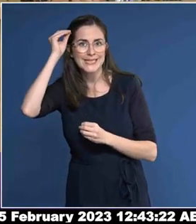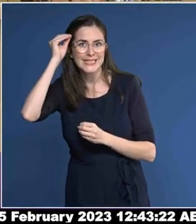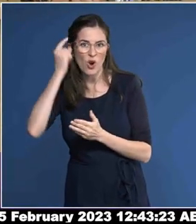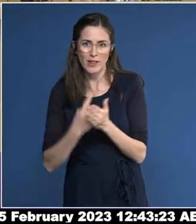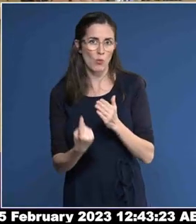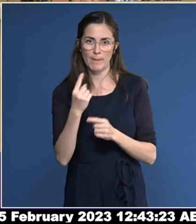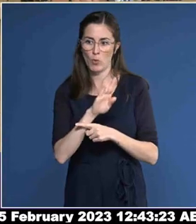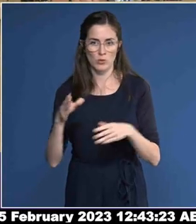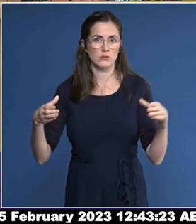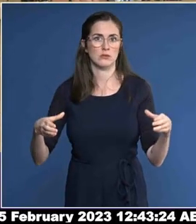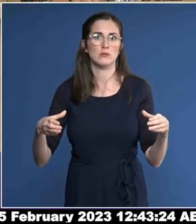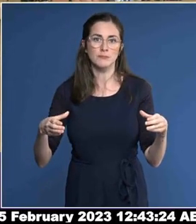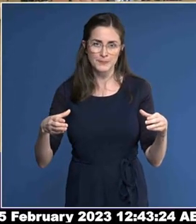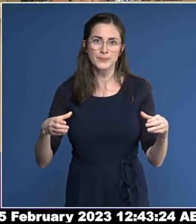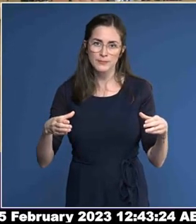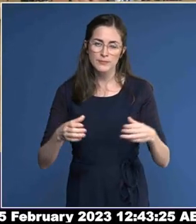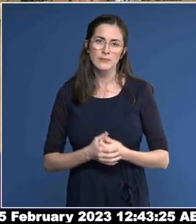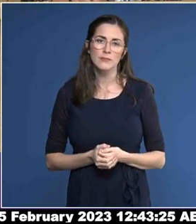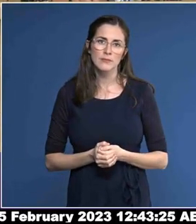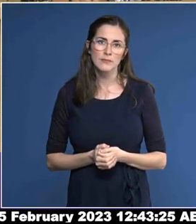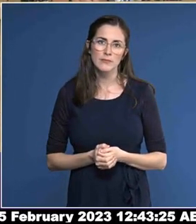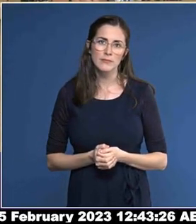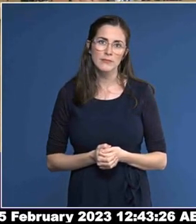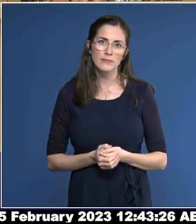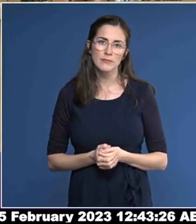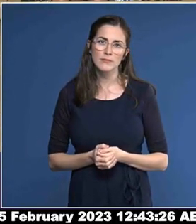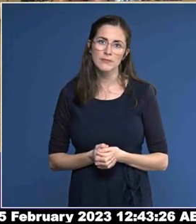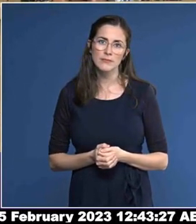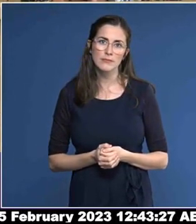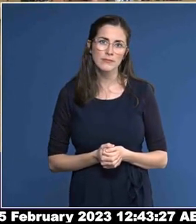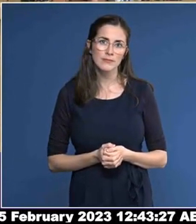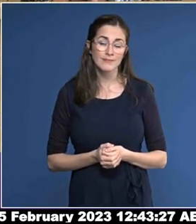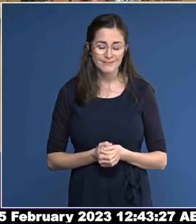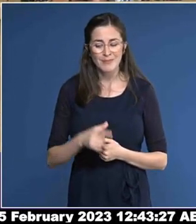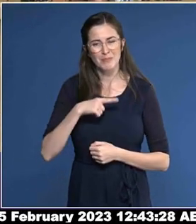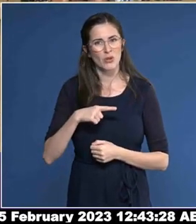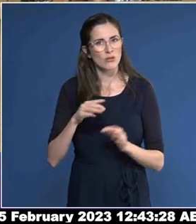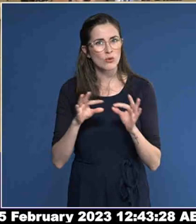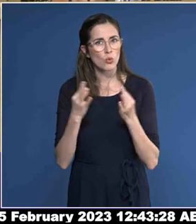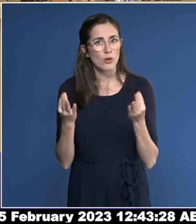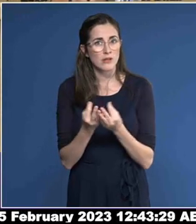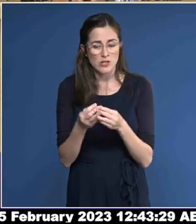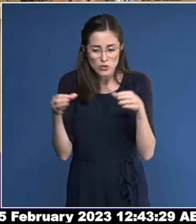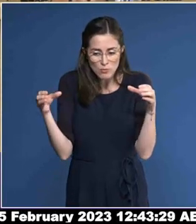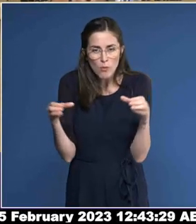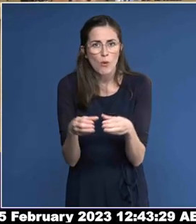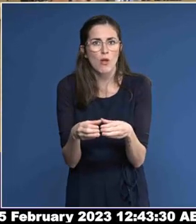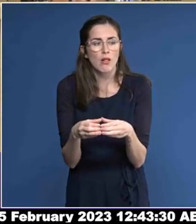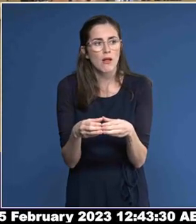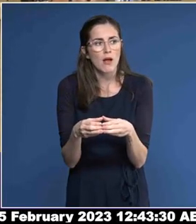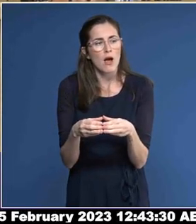subcommittees. I think - being a small organisation, I think there is a need for us